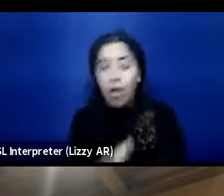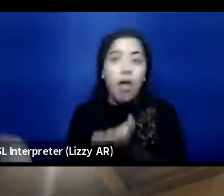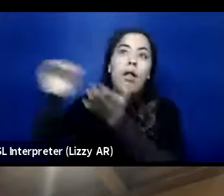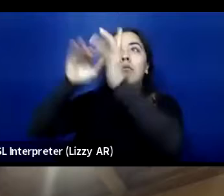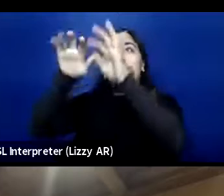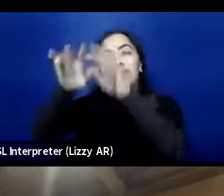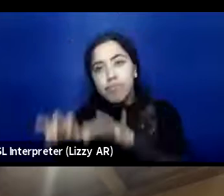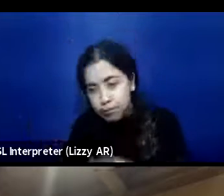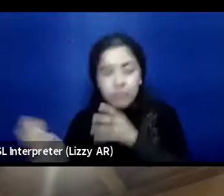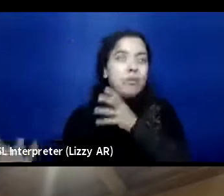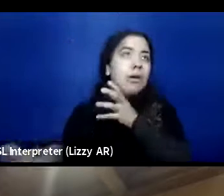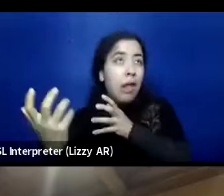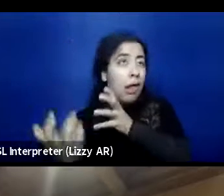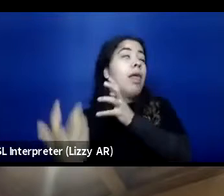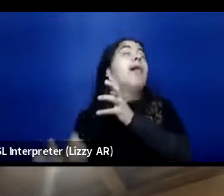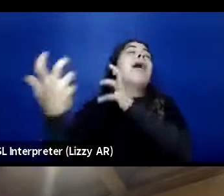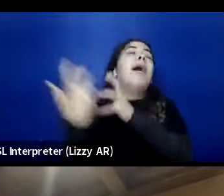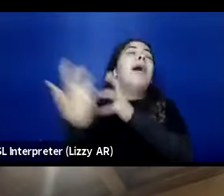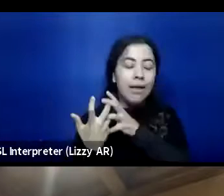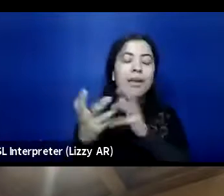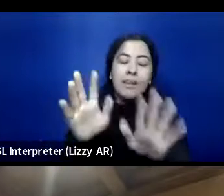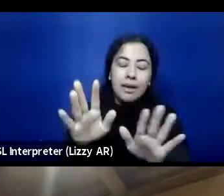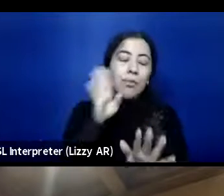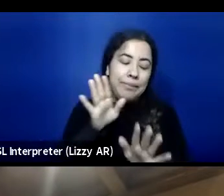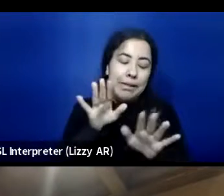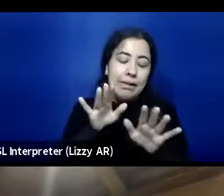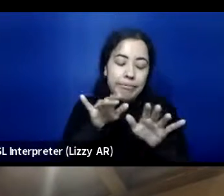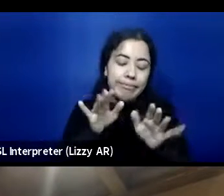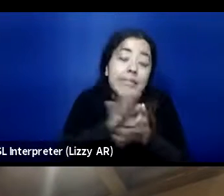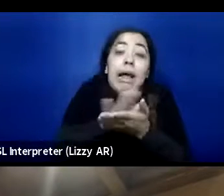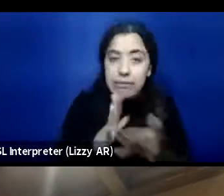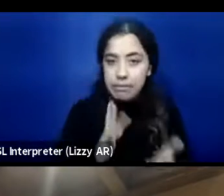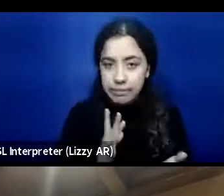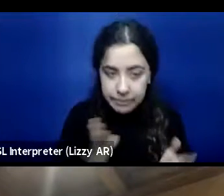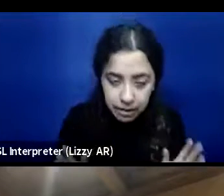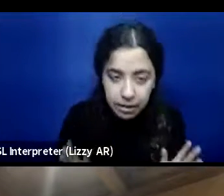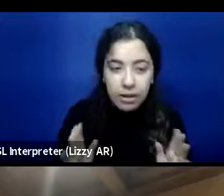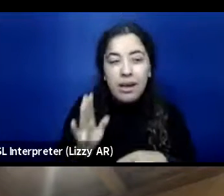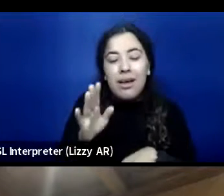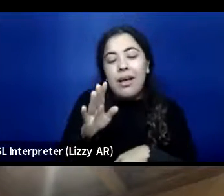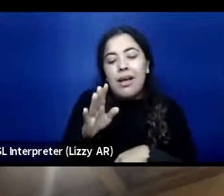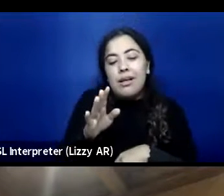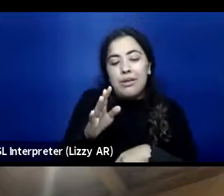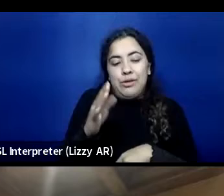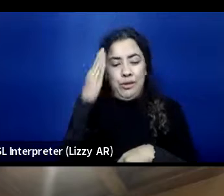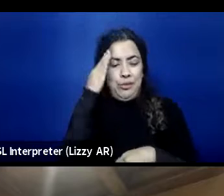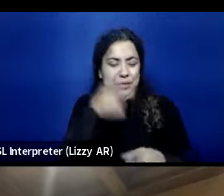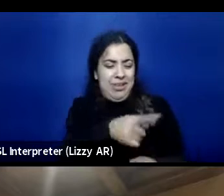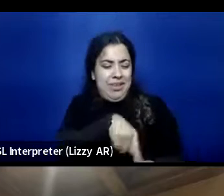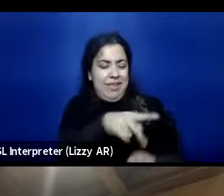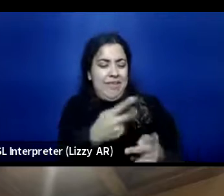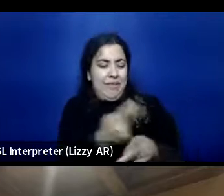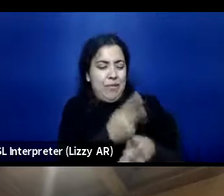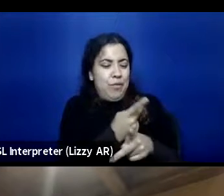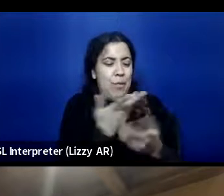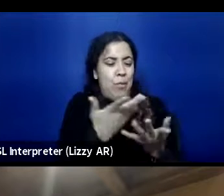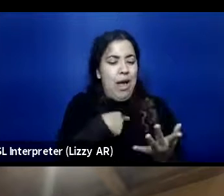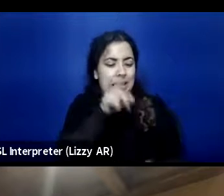allow you to express what configurations and controls are needed and there could be hundreds of different knobs